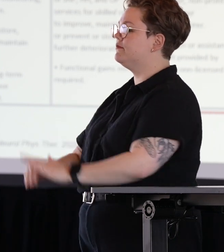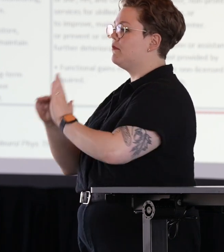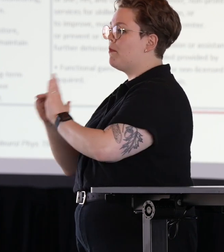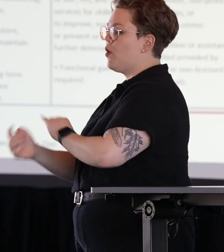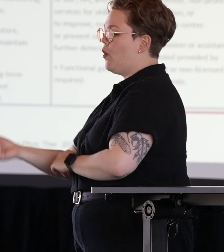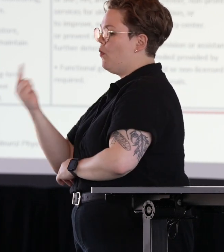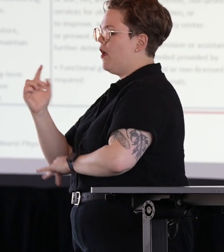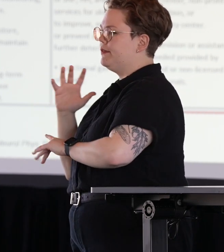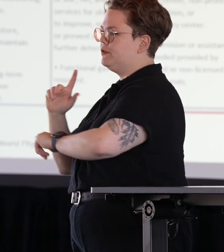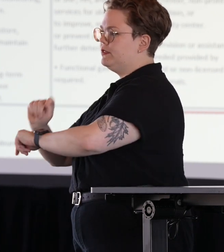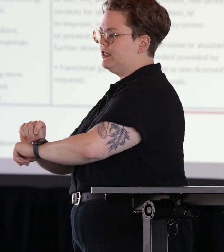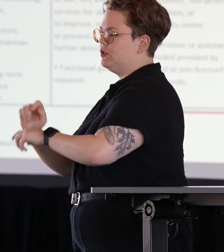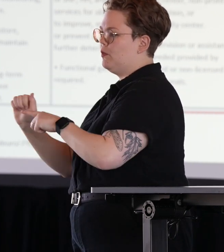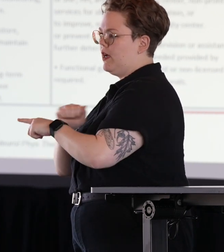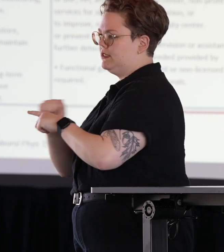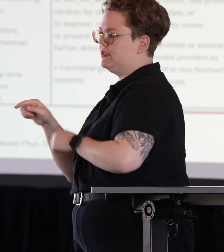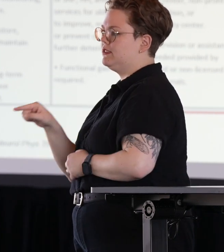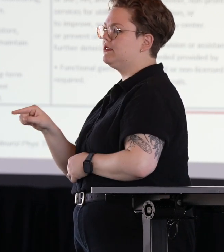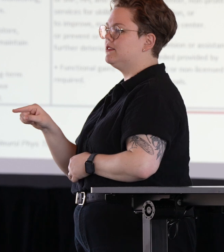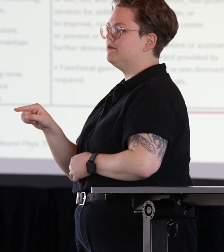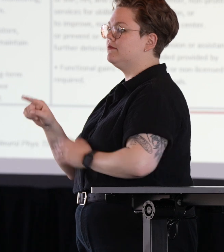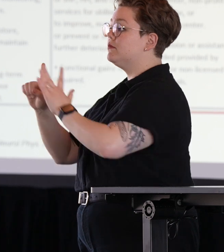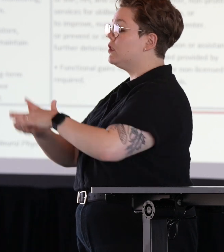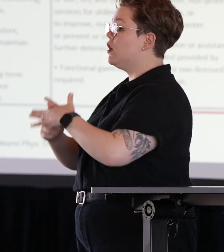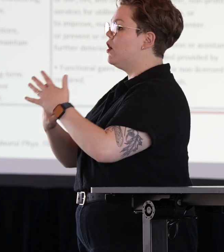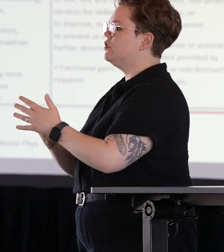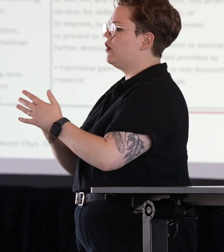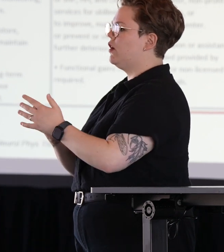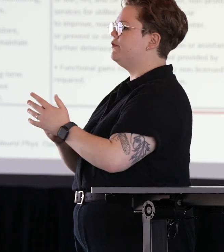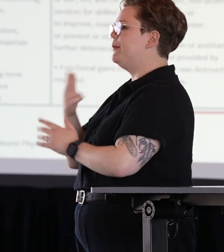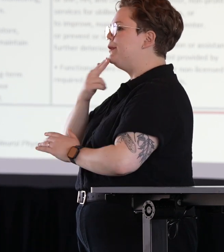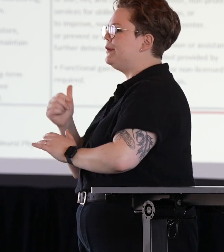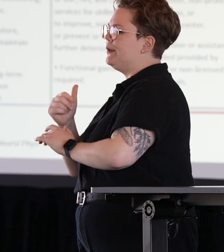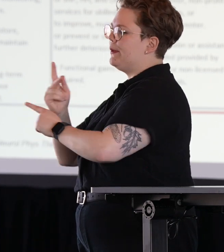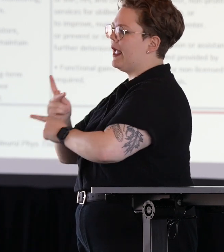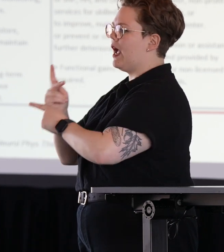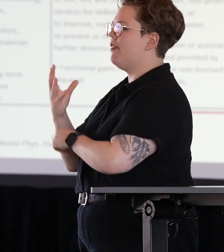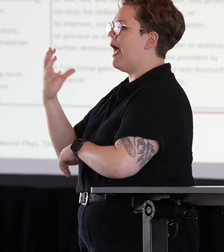traditional model of practice, is start from the acute care all the way through an outpatient setting. But what's different